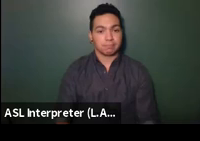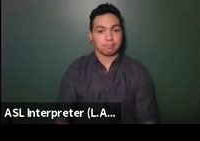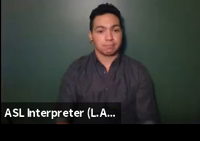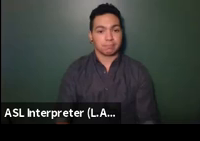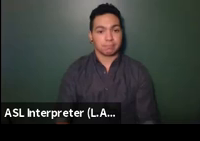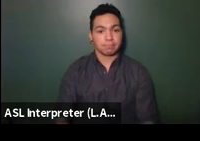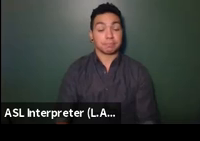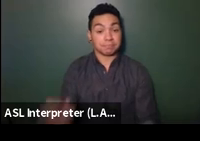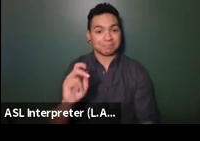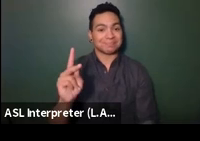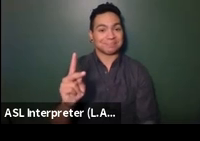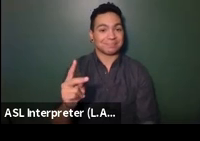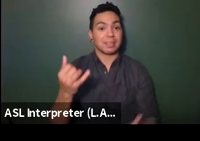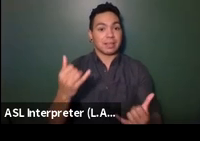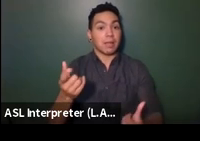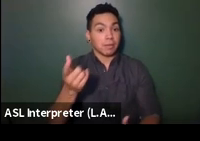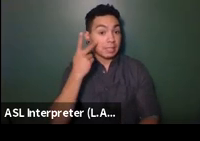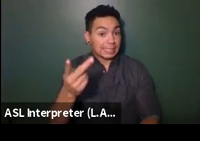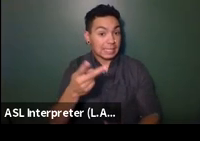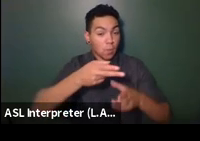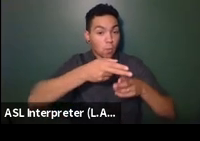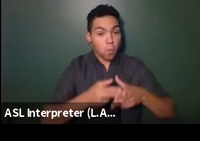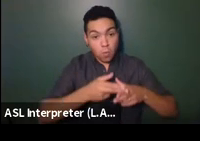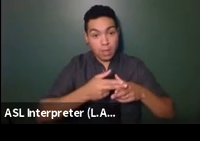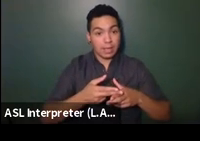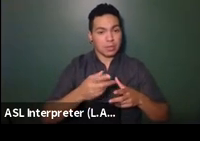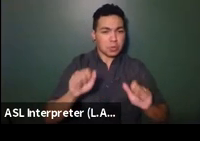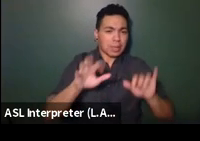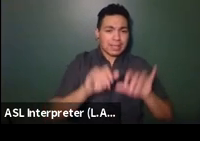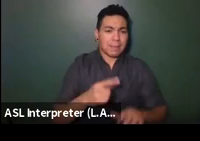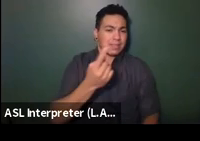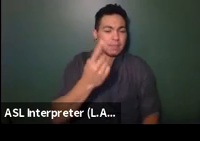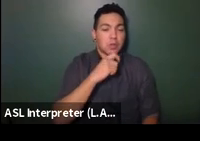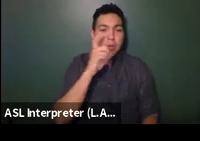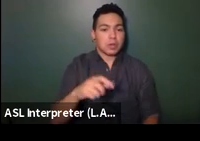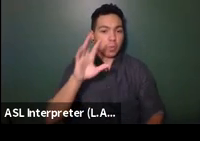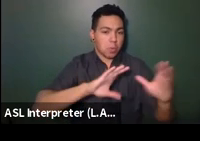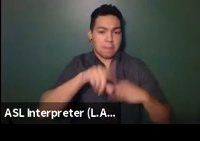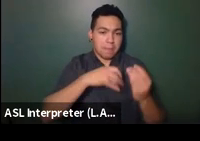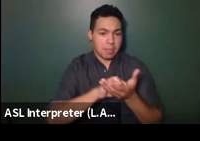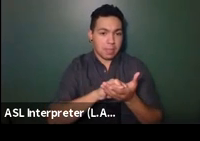ESD 189 - Amy Colburn: Okay, so then wait. So these you you can just type in something for that. You don't need to worry about the weight because once you have it in here.